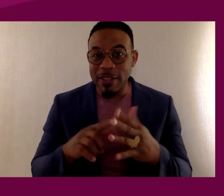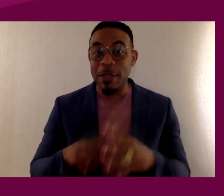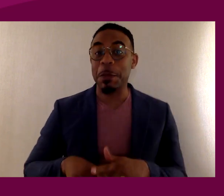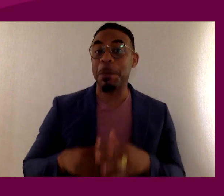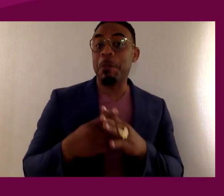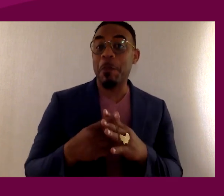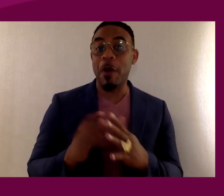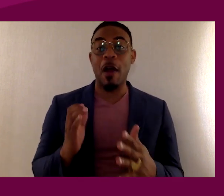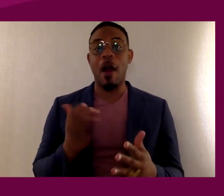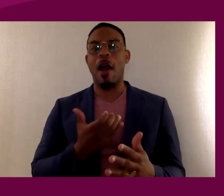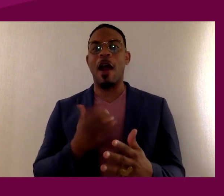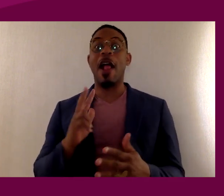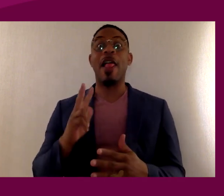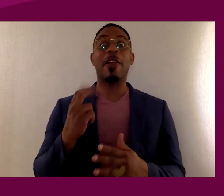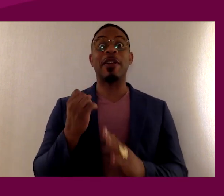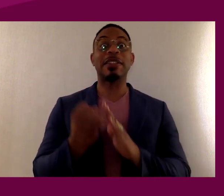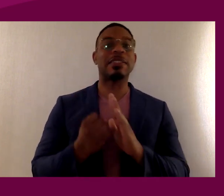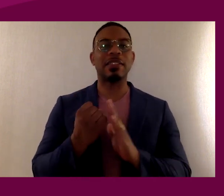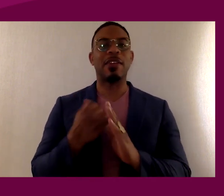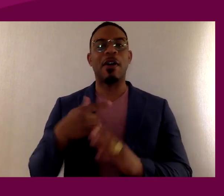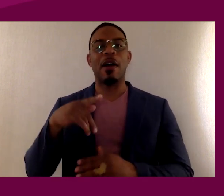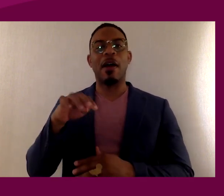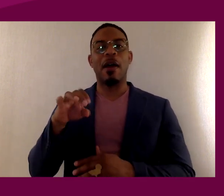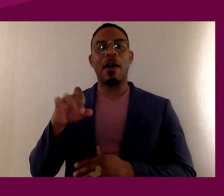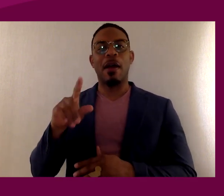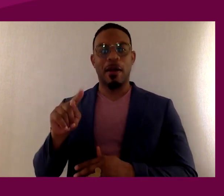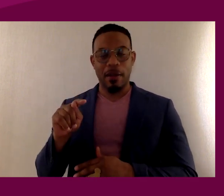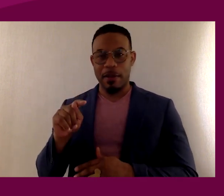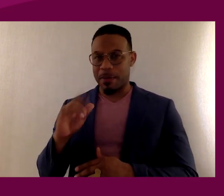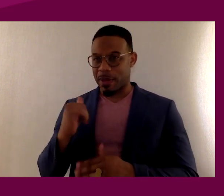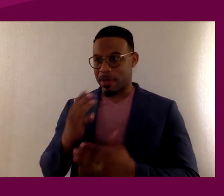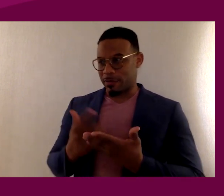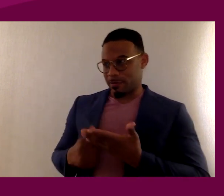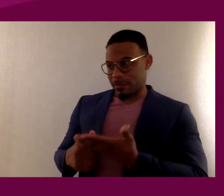and I couldn't think of a better way to kick off our third season of our podcast,